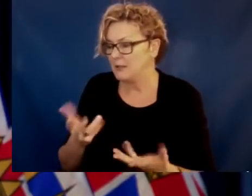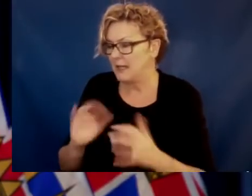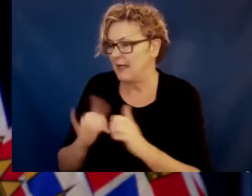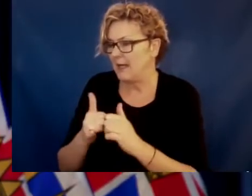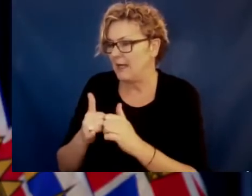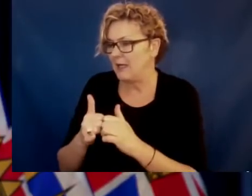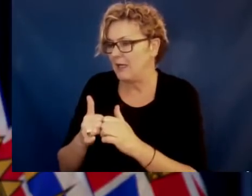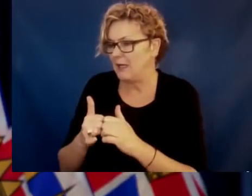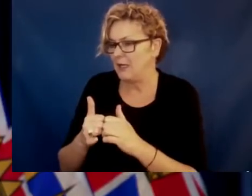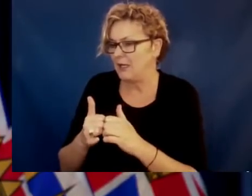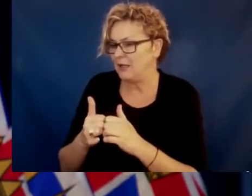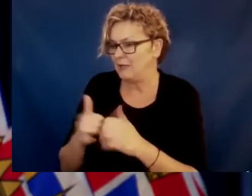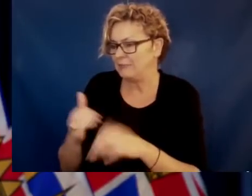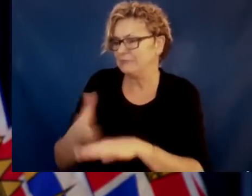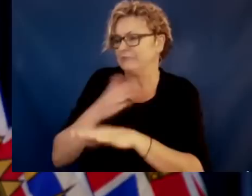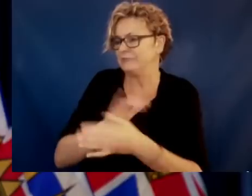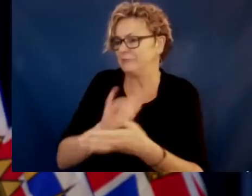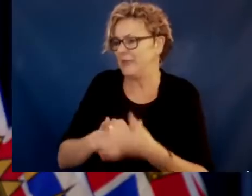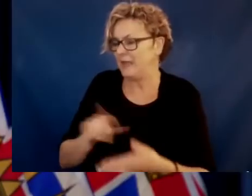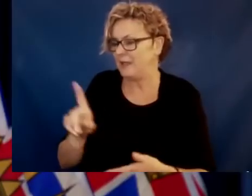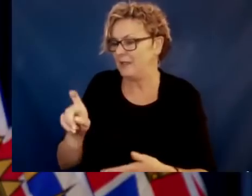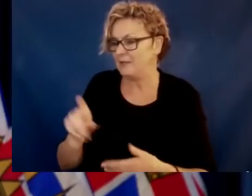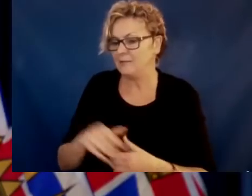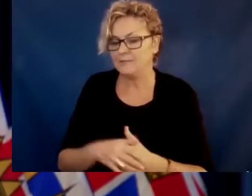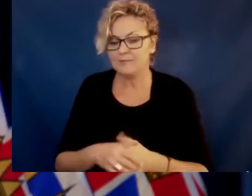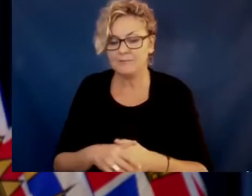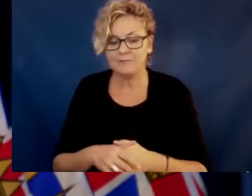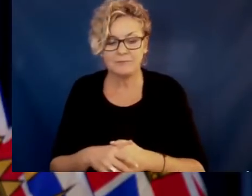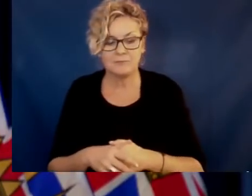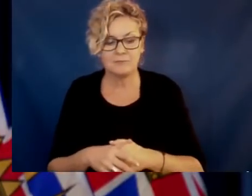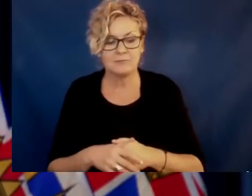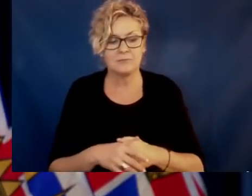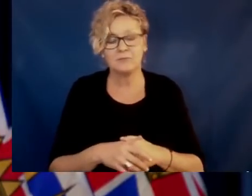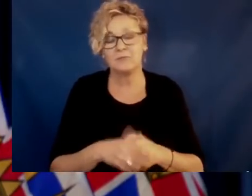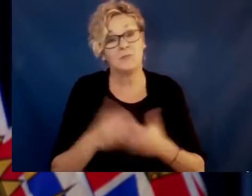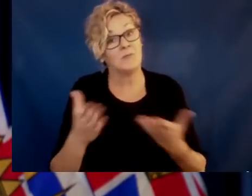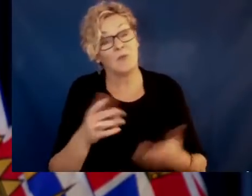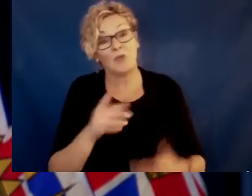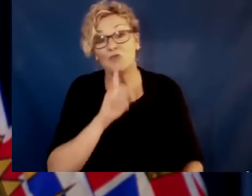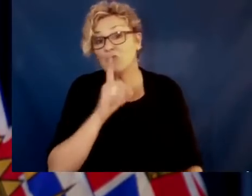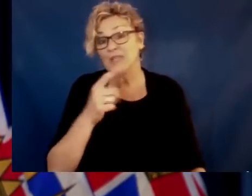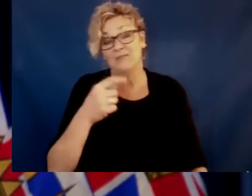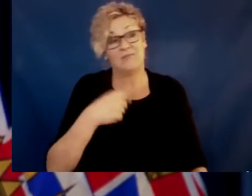I haven't been up to the North recently. I was trying not to fly too much.